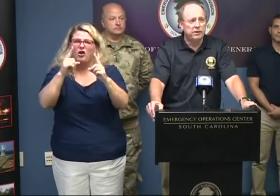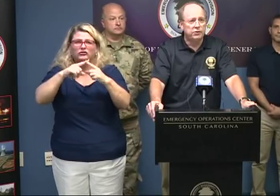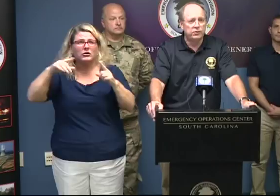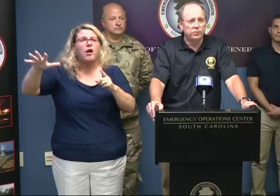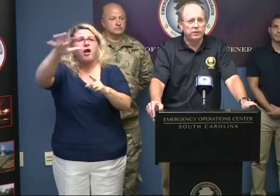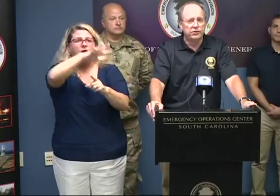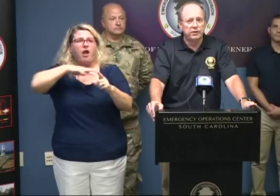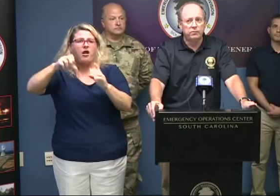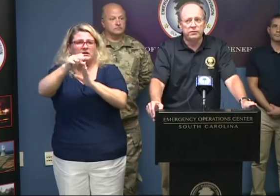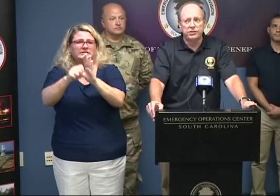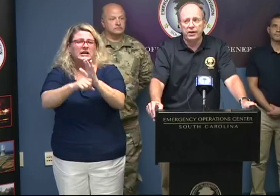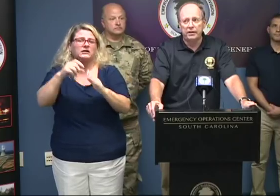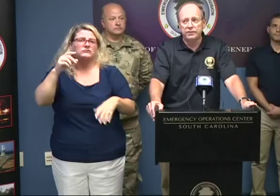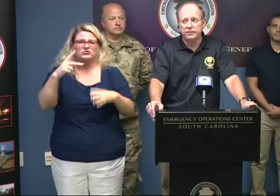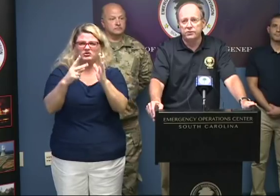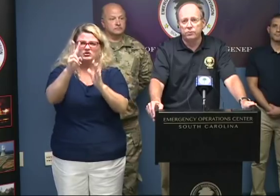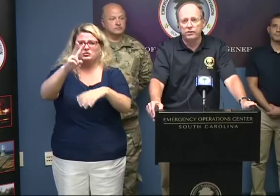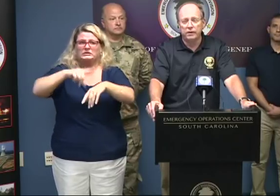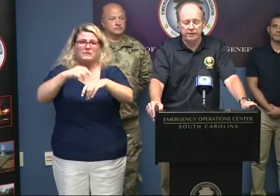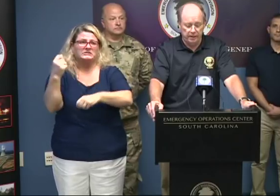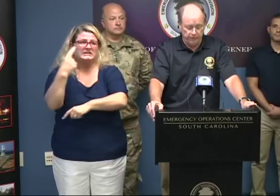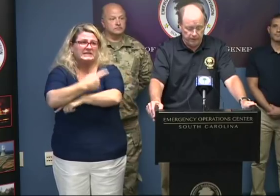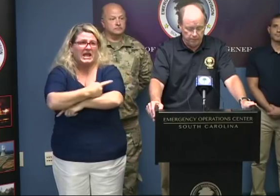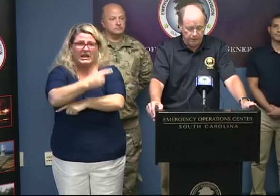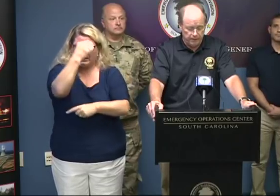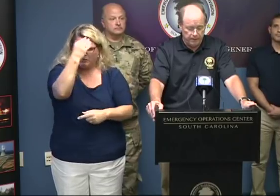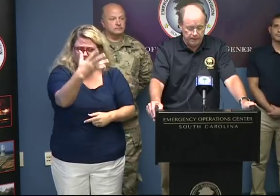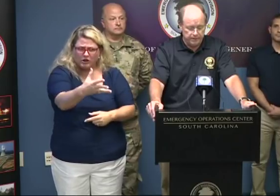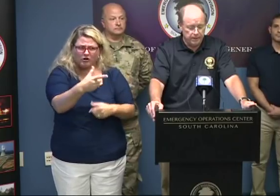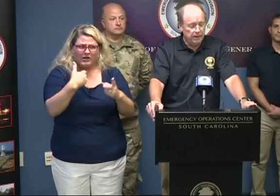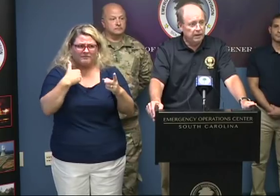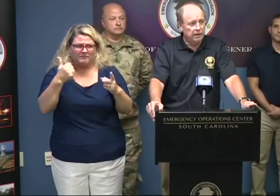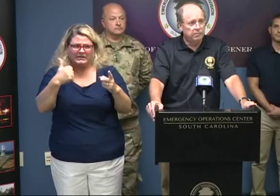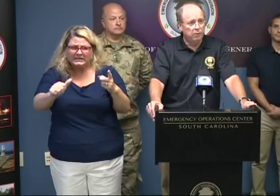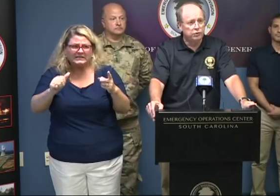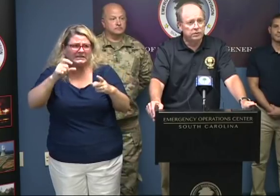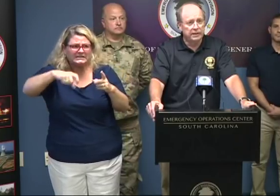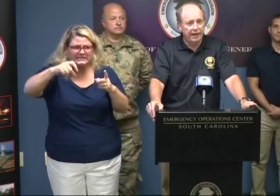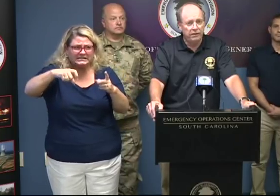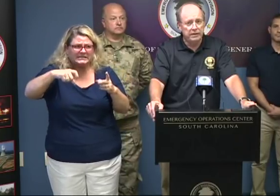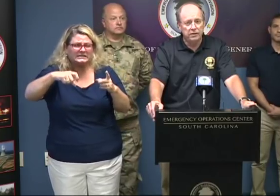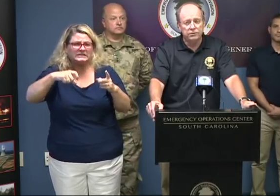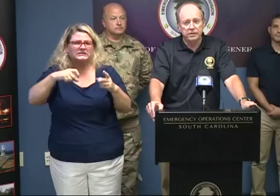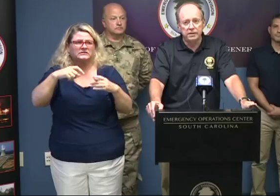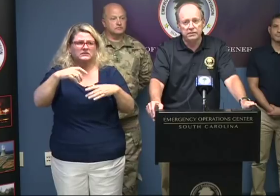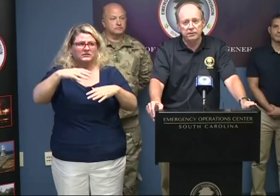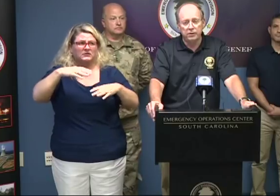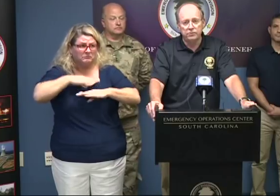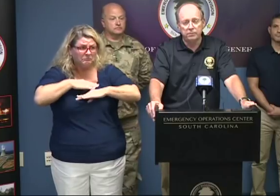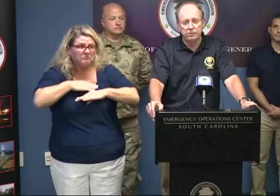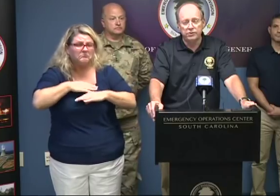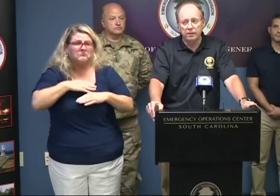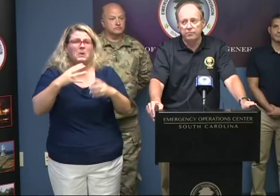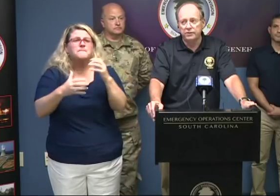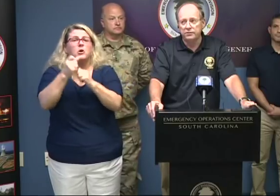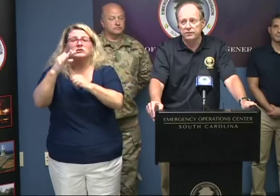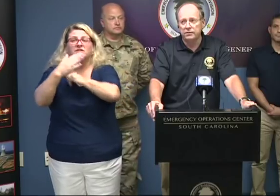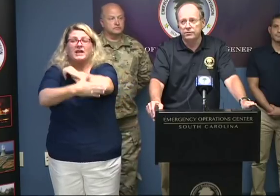to make sure that we understand what their status is and whether or not they have any unmet needs. Most of the county EOCs, the emergency operation centers,